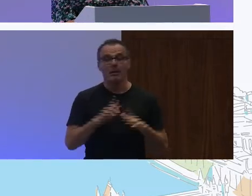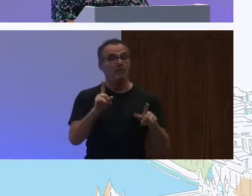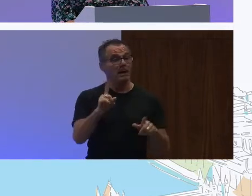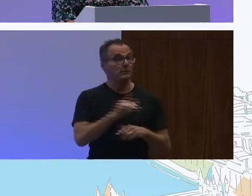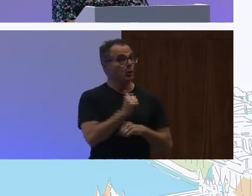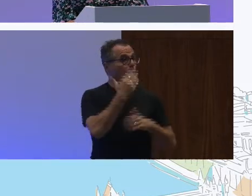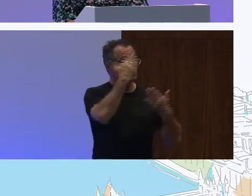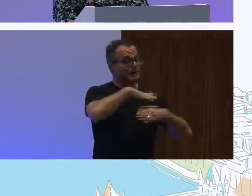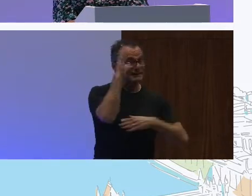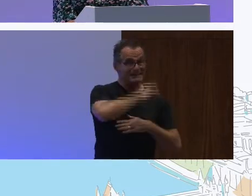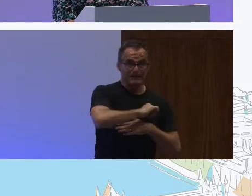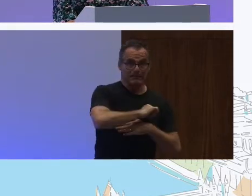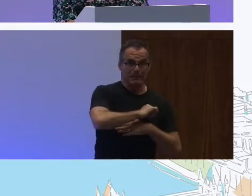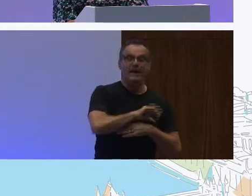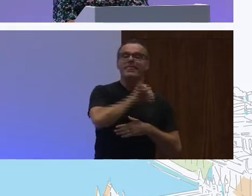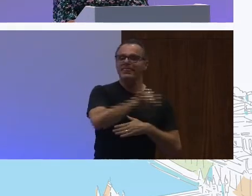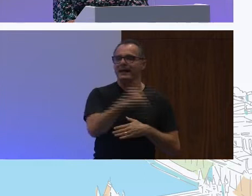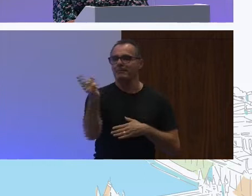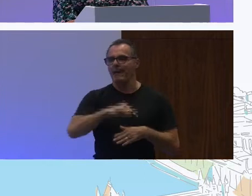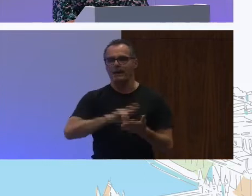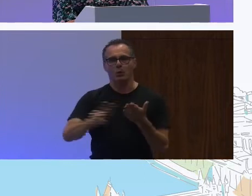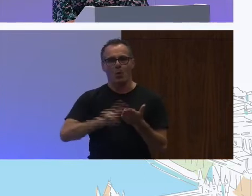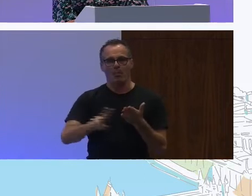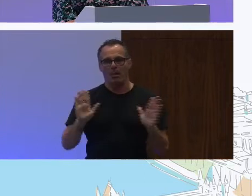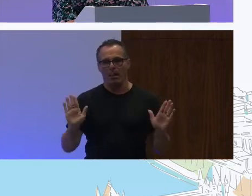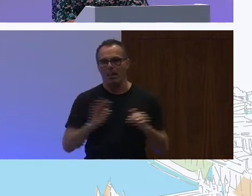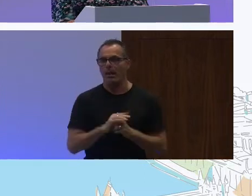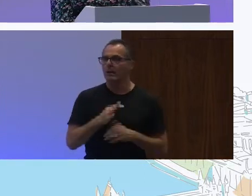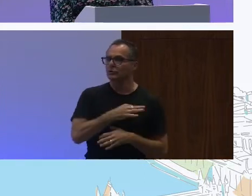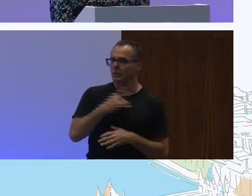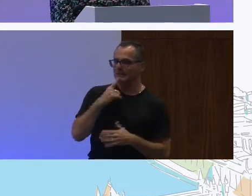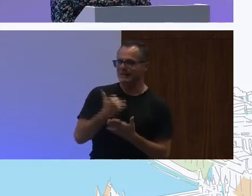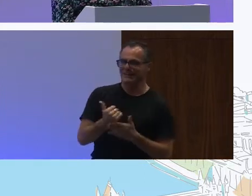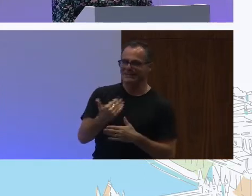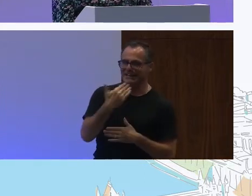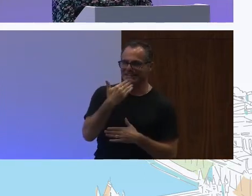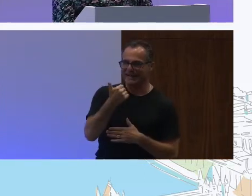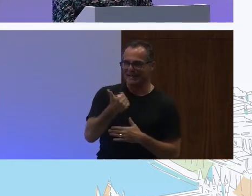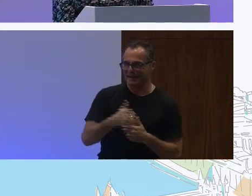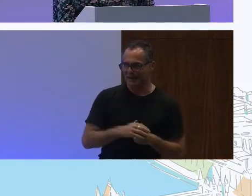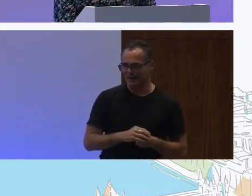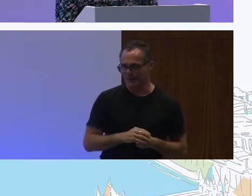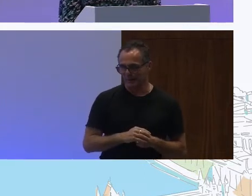from normal Fantastic. Thank you.